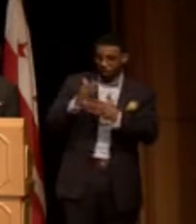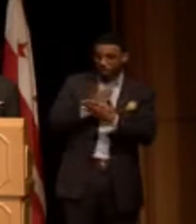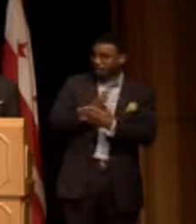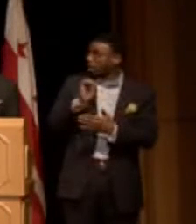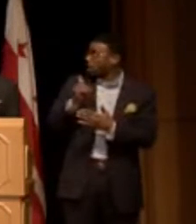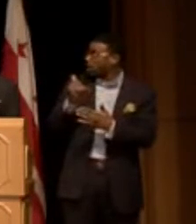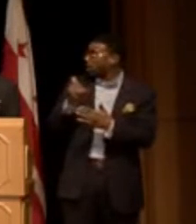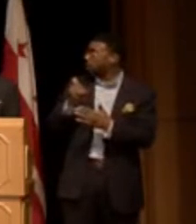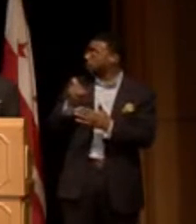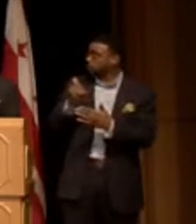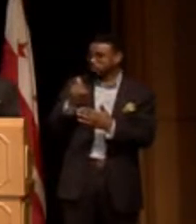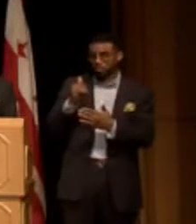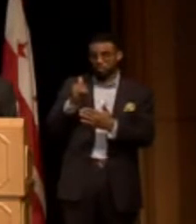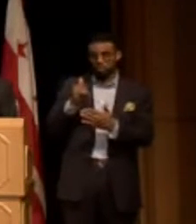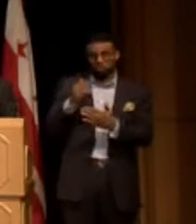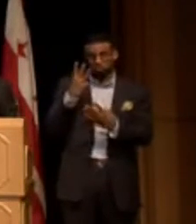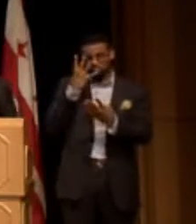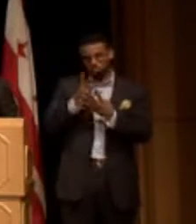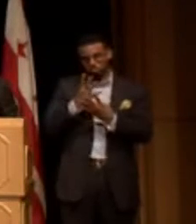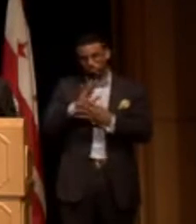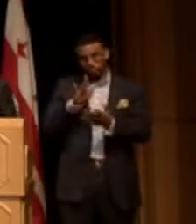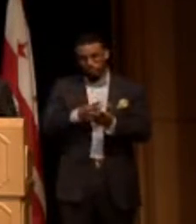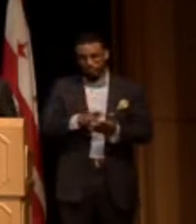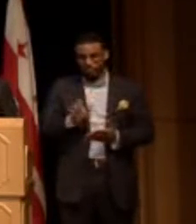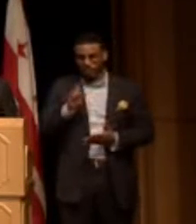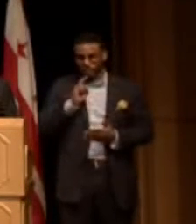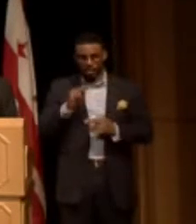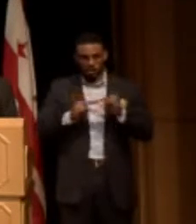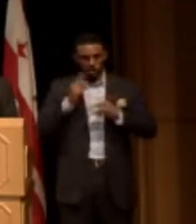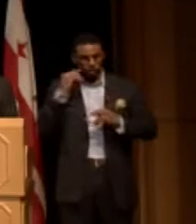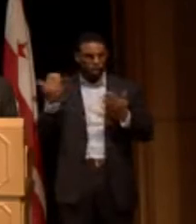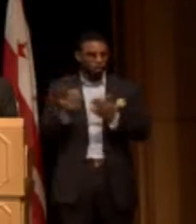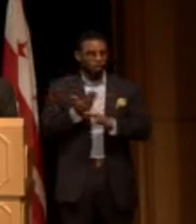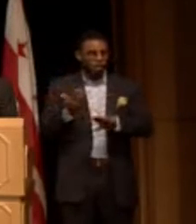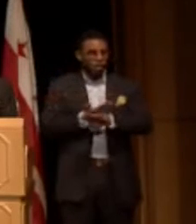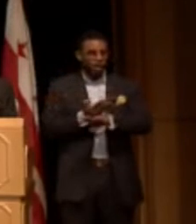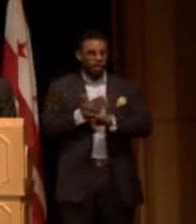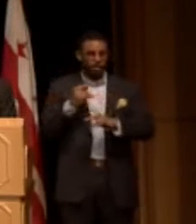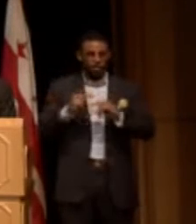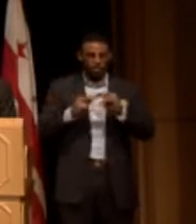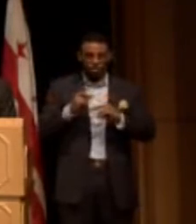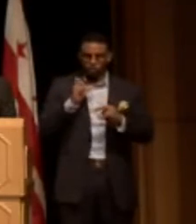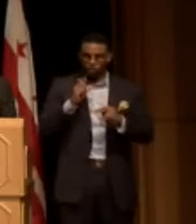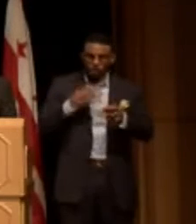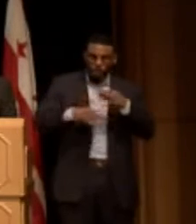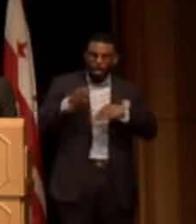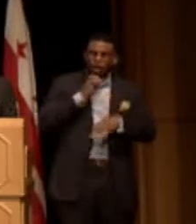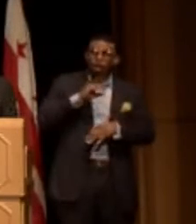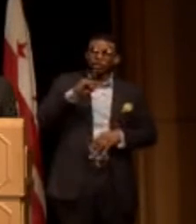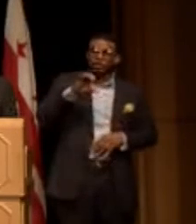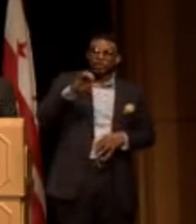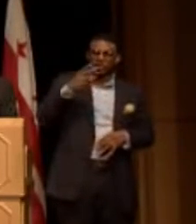CORRECTIONS CENTER. THIS WILL BE A CONSTRUCTION OF A NEW MODERN FACILITY TO REPLACE THE OLD D.C. JAIL IN HILL EAST.